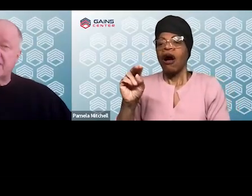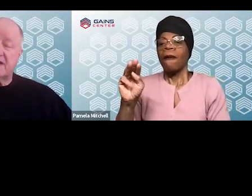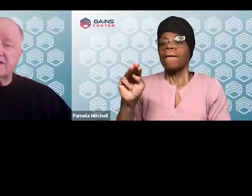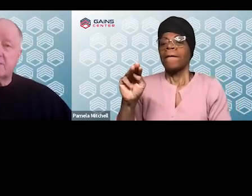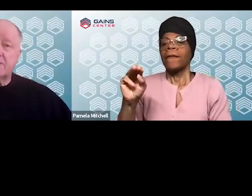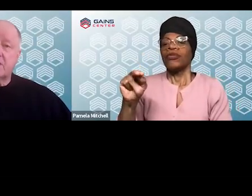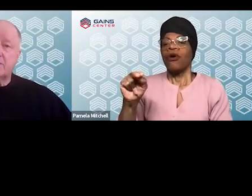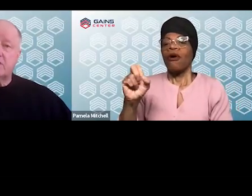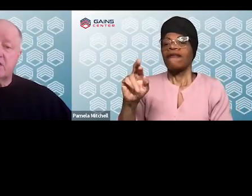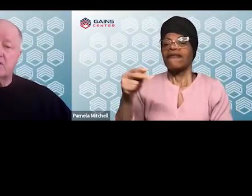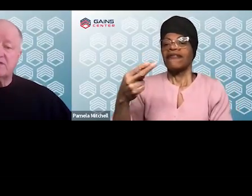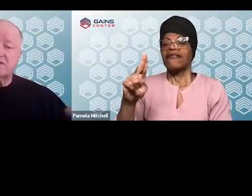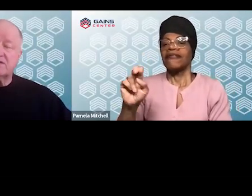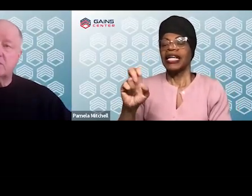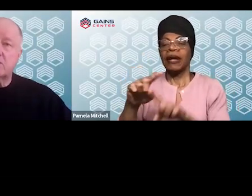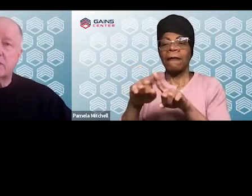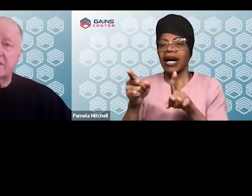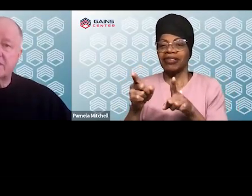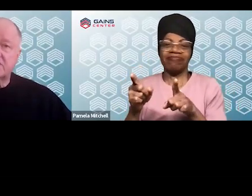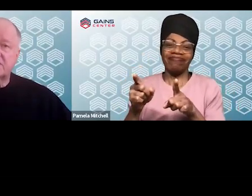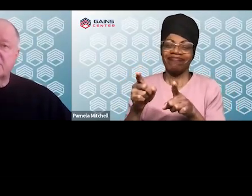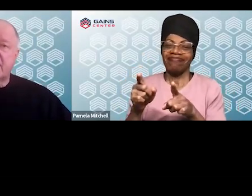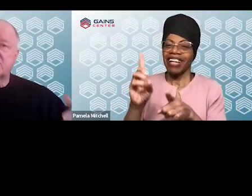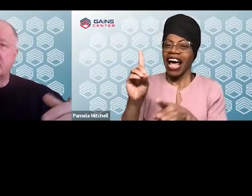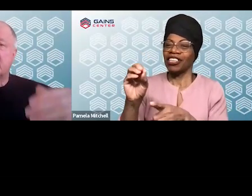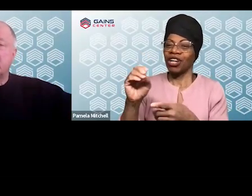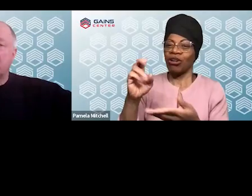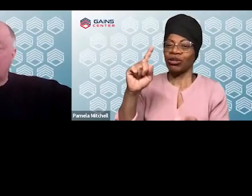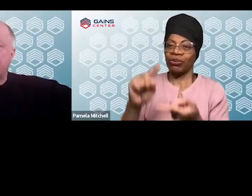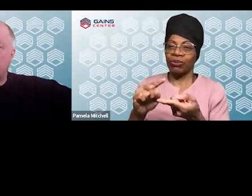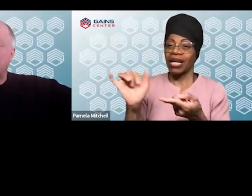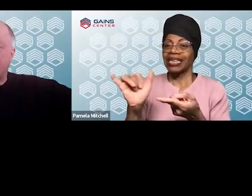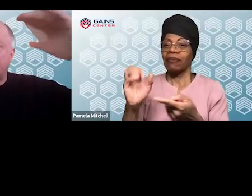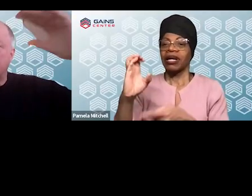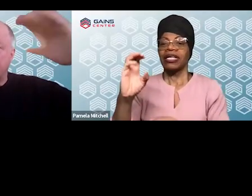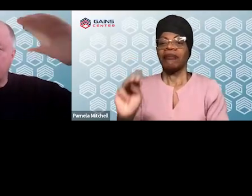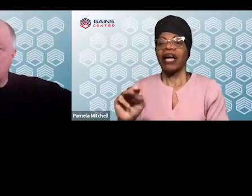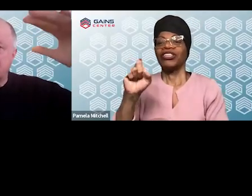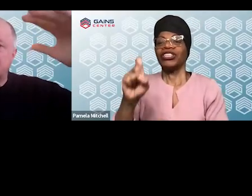but it's at a subtherapeutic dose. Similar with contingency management. You have to use an adequate dose.